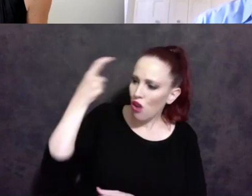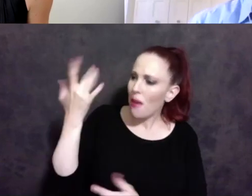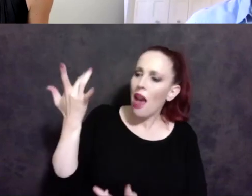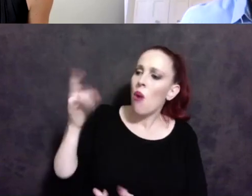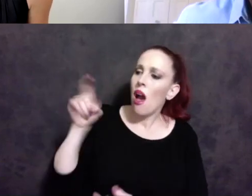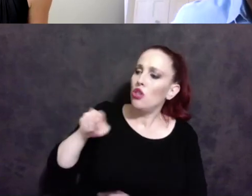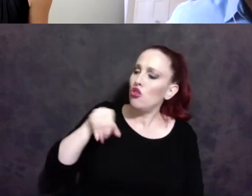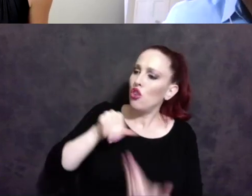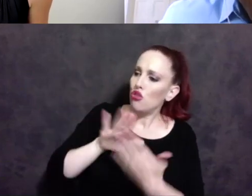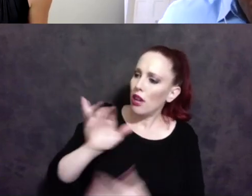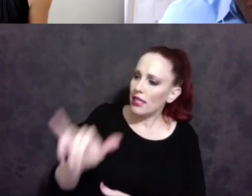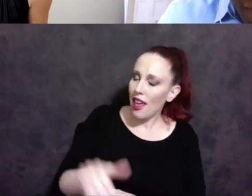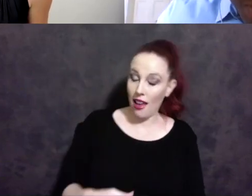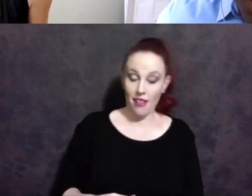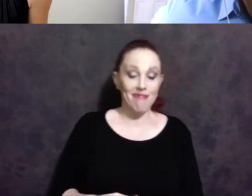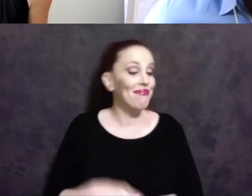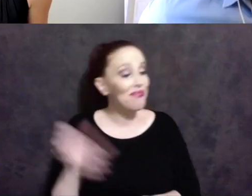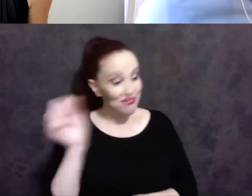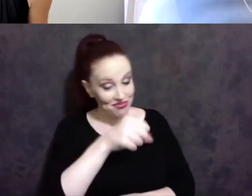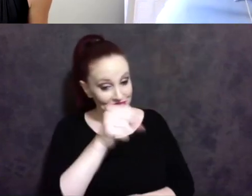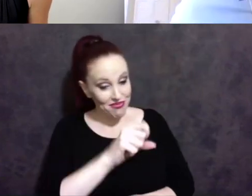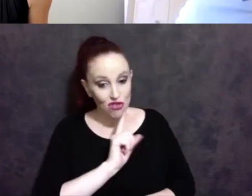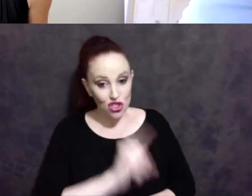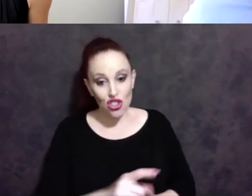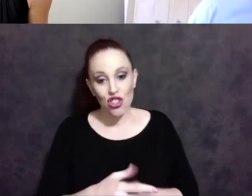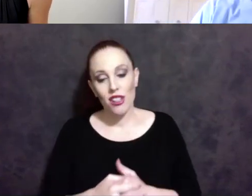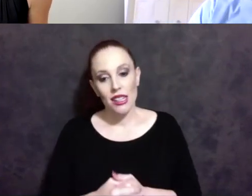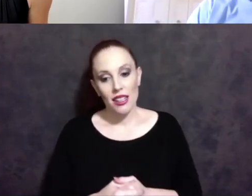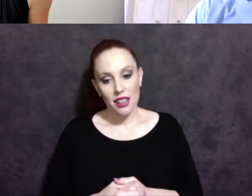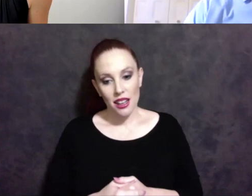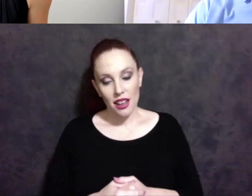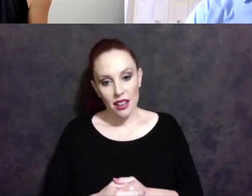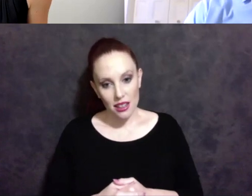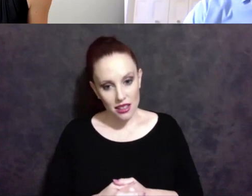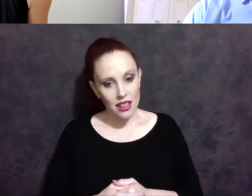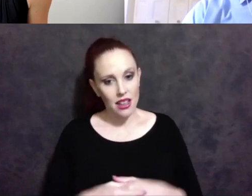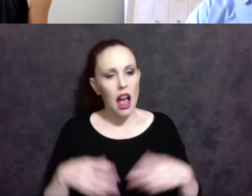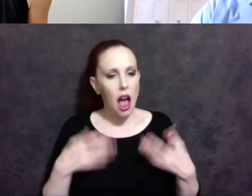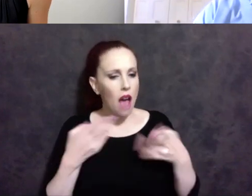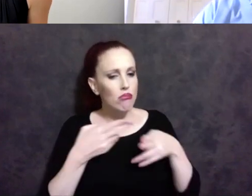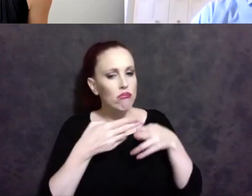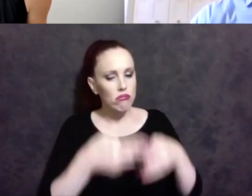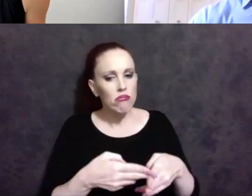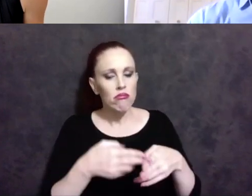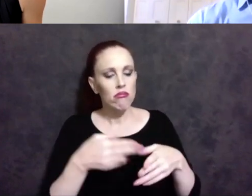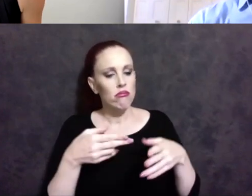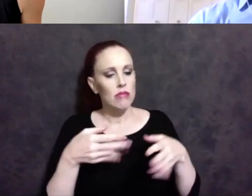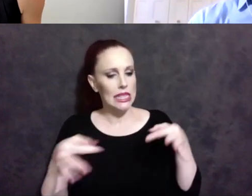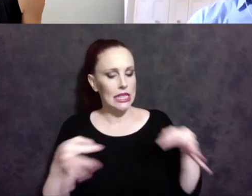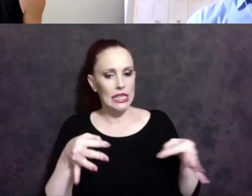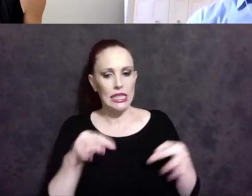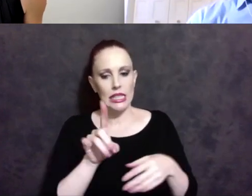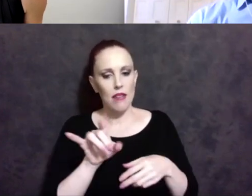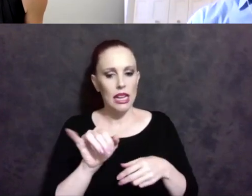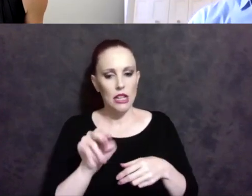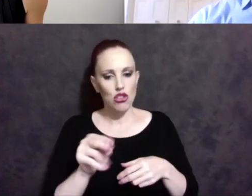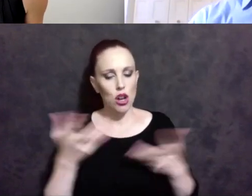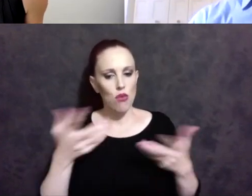Sure. I mentioned the definition of trauma a little bit earlier and talked about it in